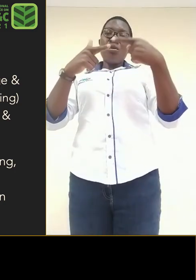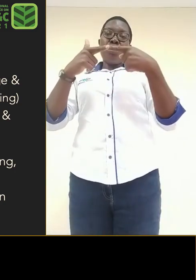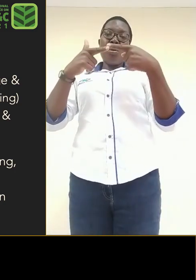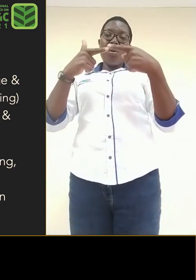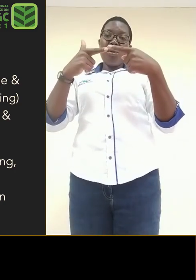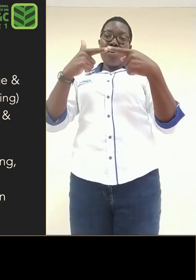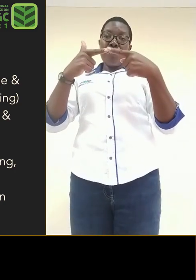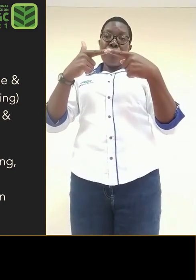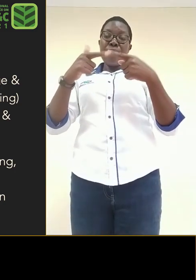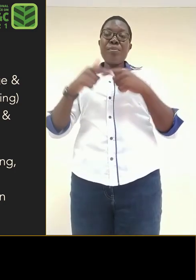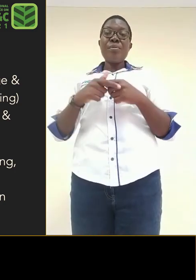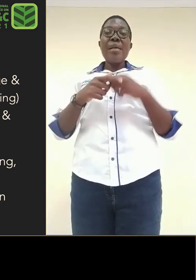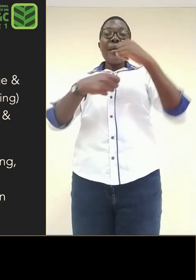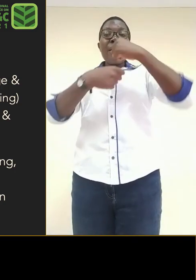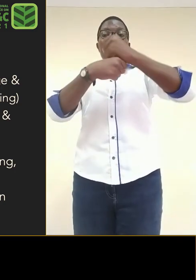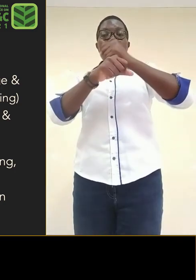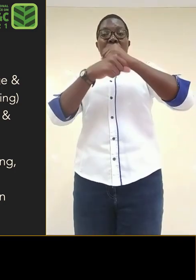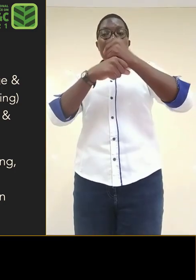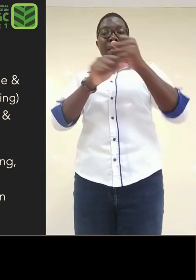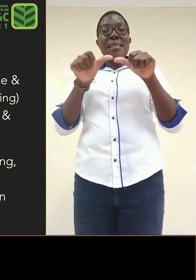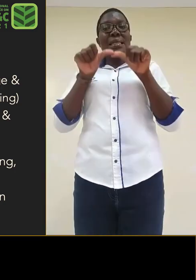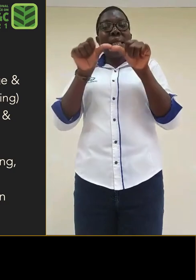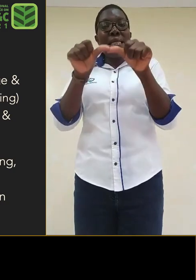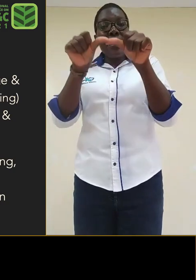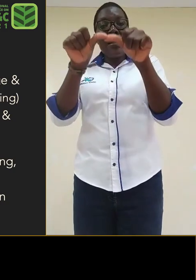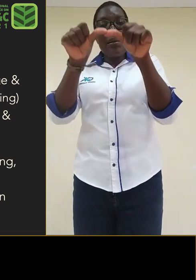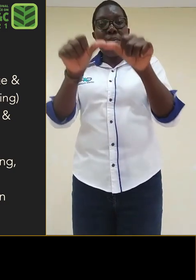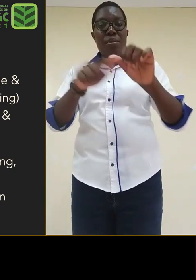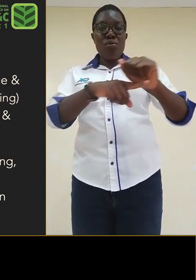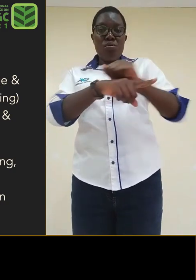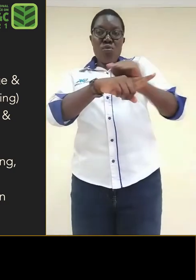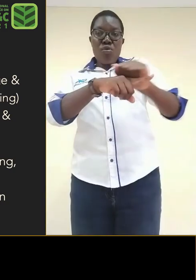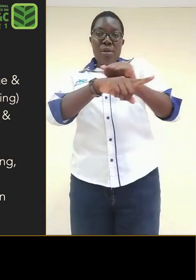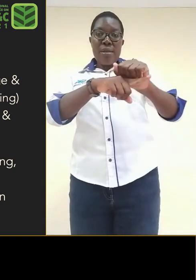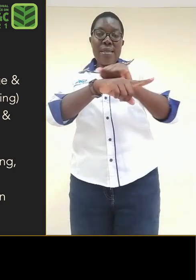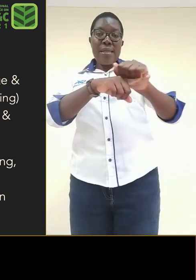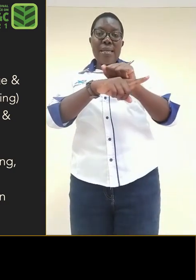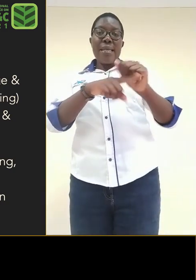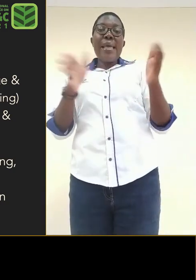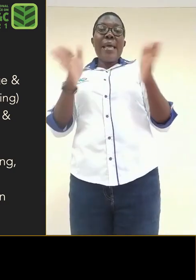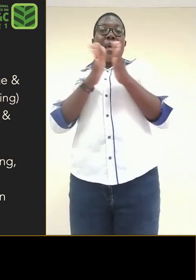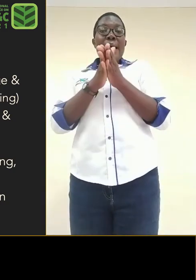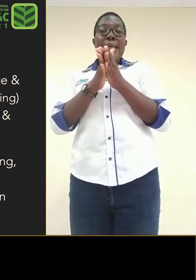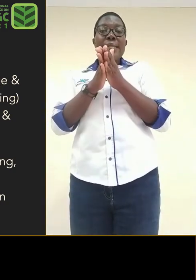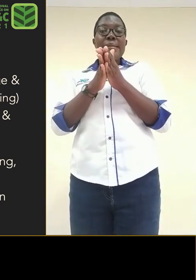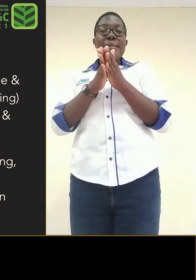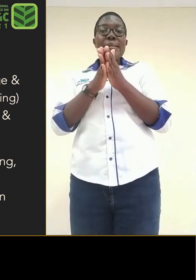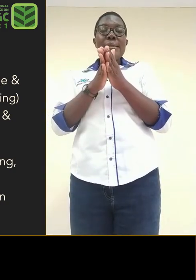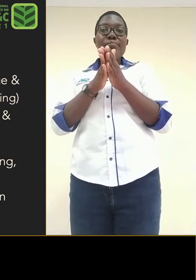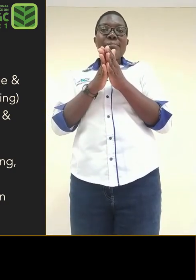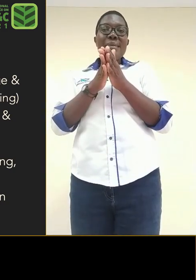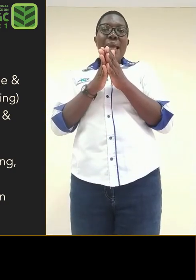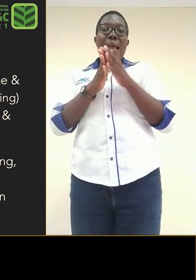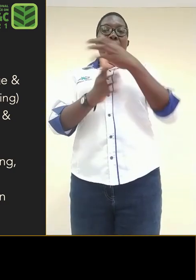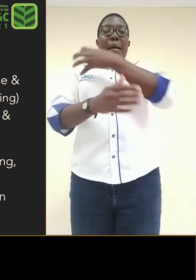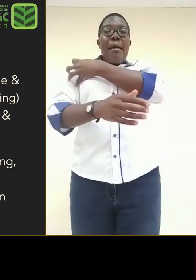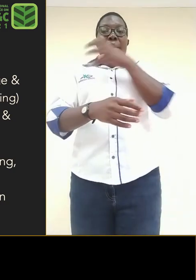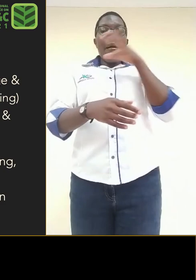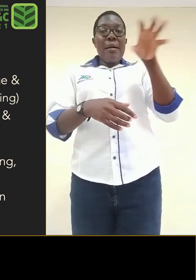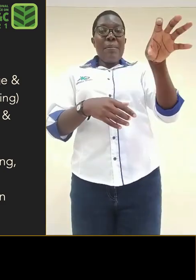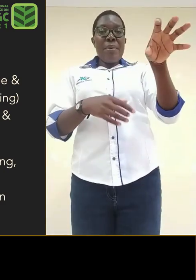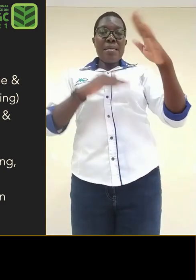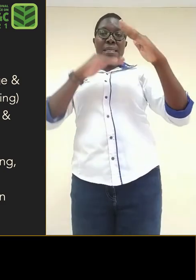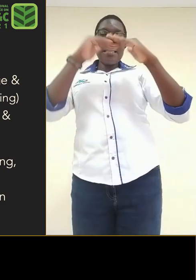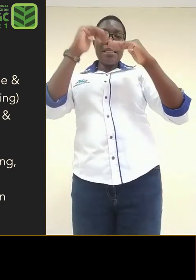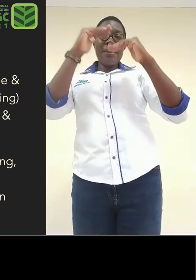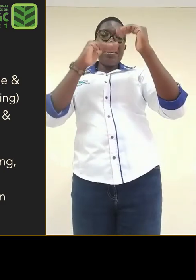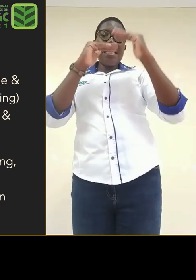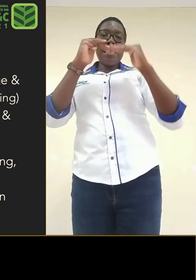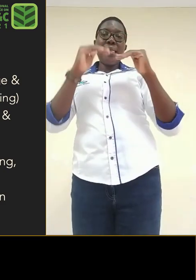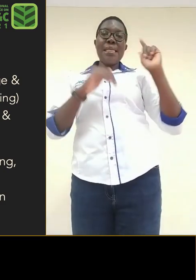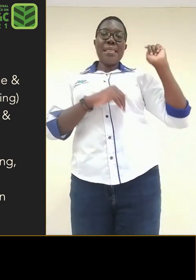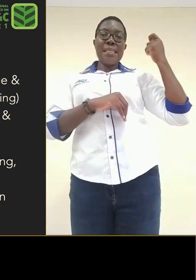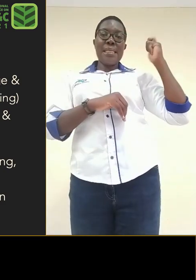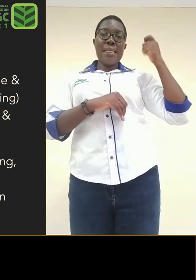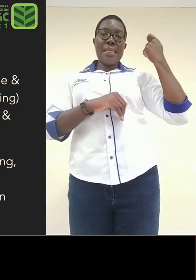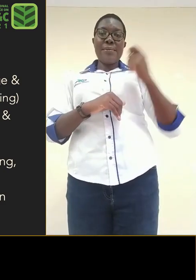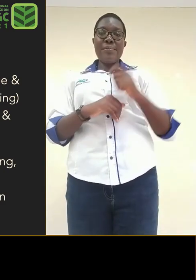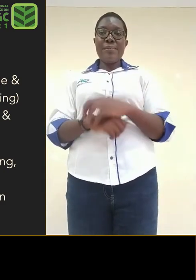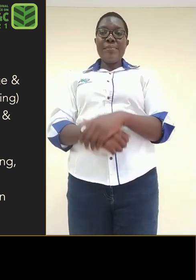Second, create training that is sustainable and builds local capacity in Kenya.